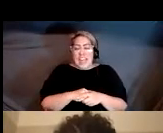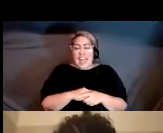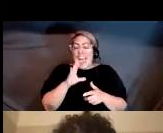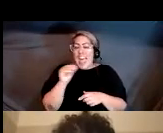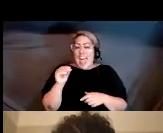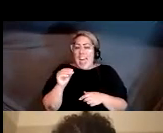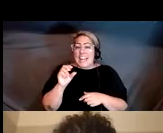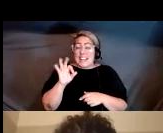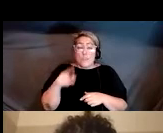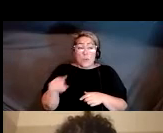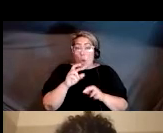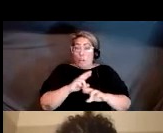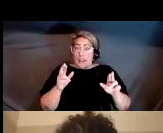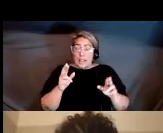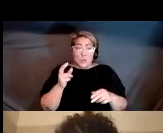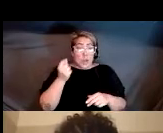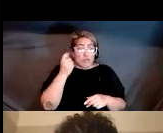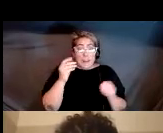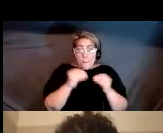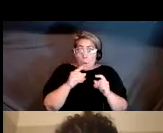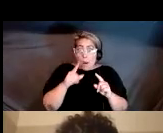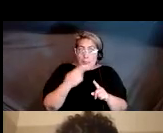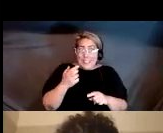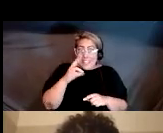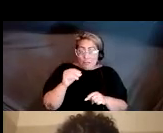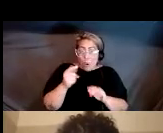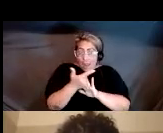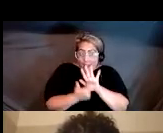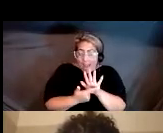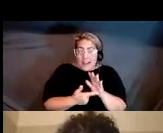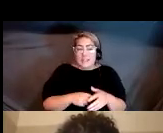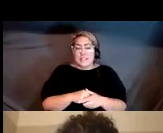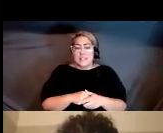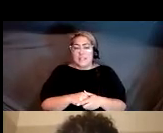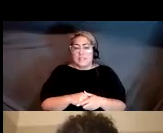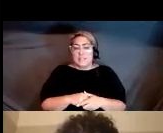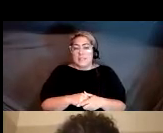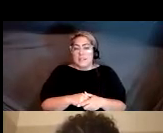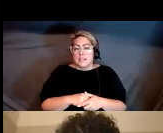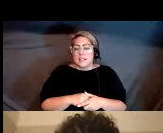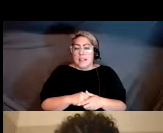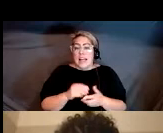to do in terms of implementing a safety plan for your venue, let me know. Or we can talk